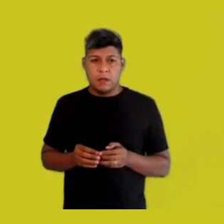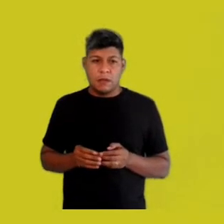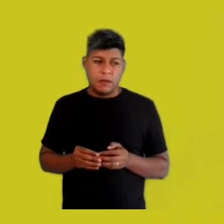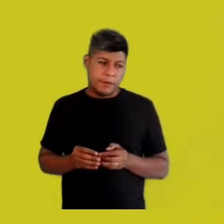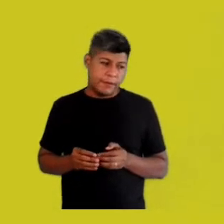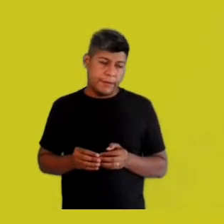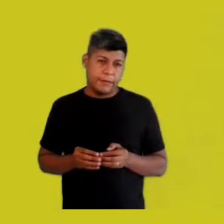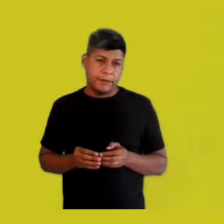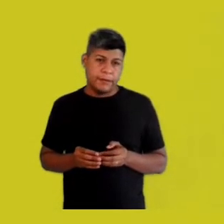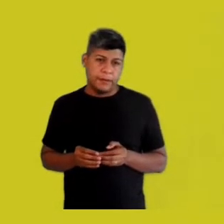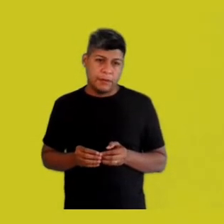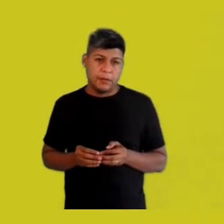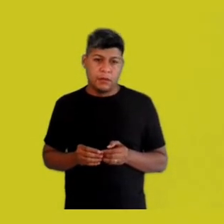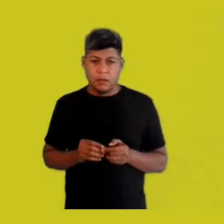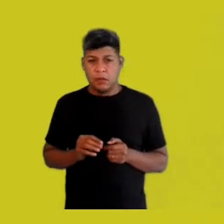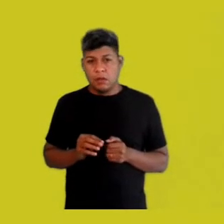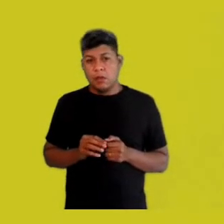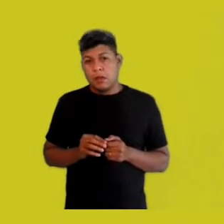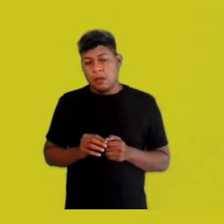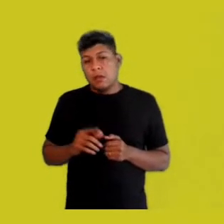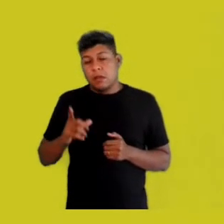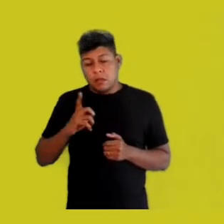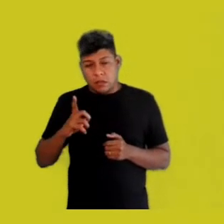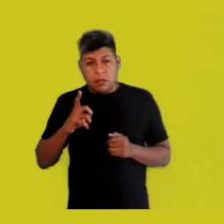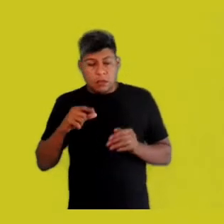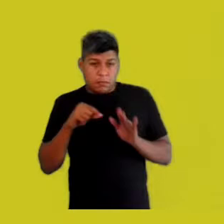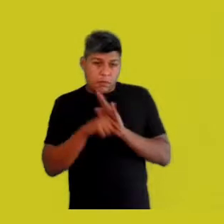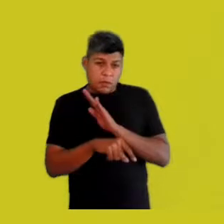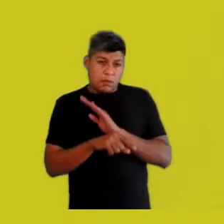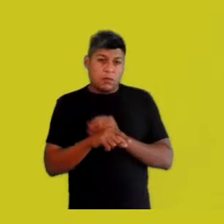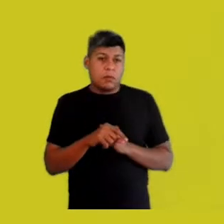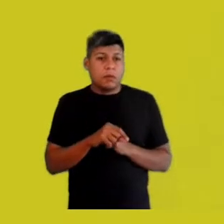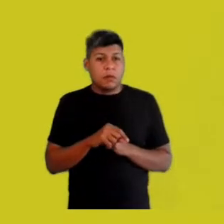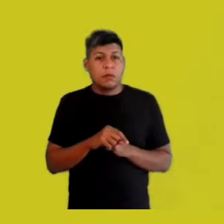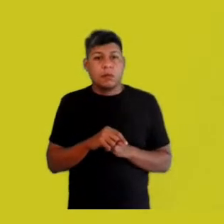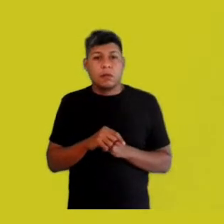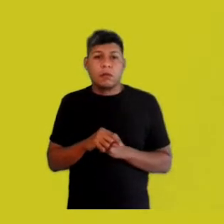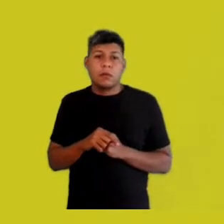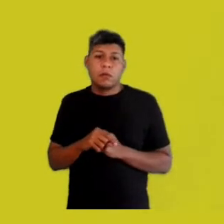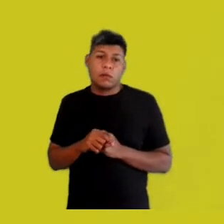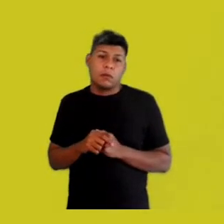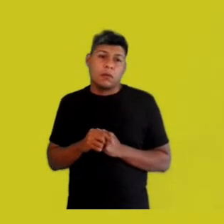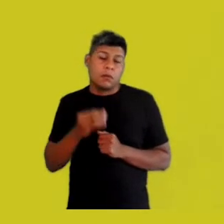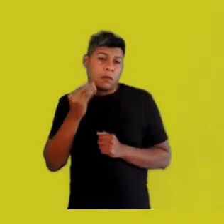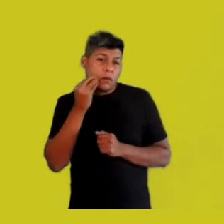Tom Paranhos asks this: when we think about fetish as translation,